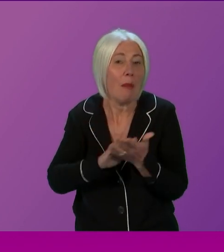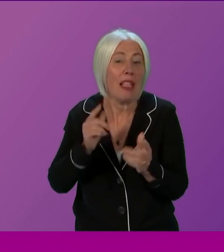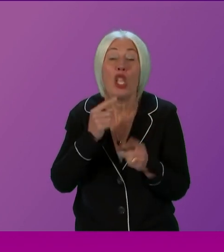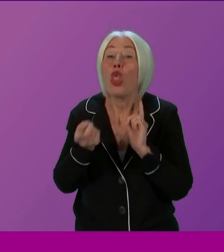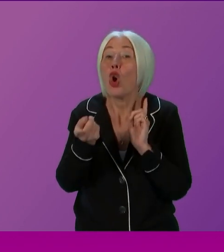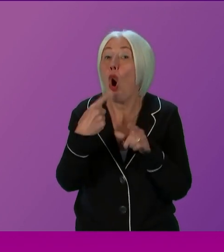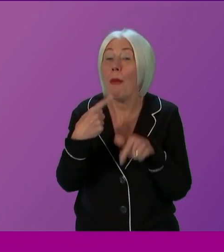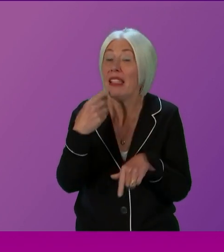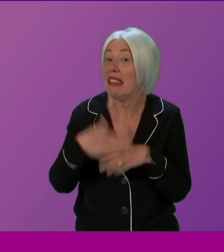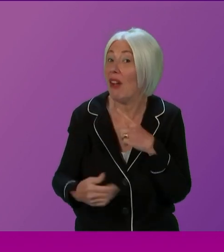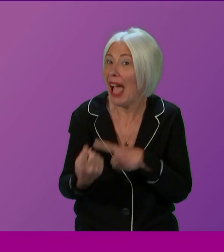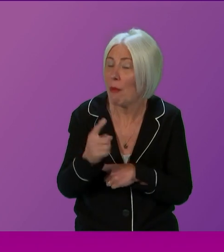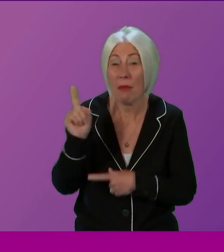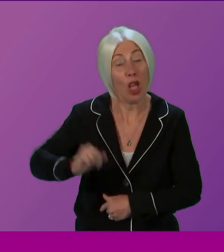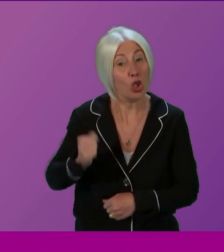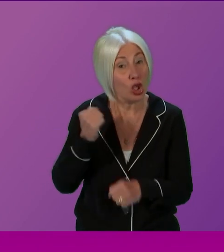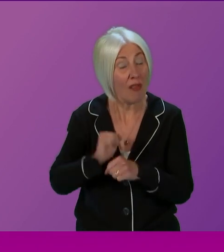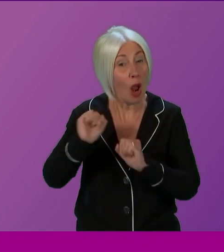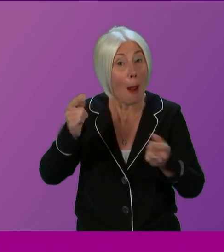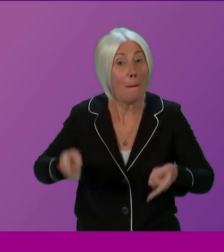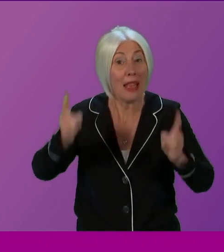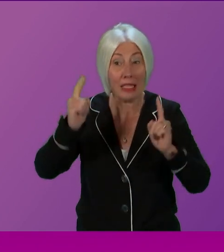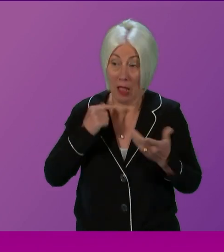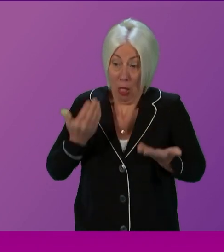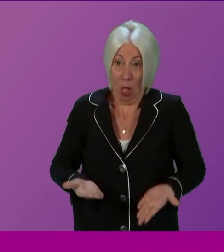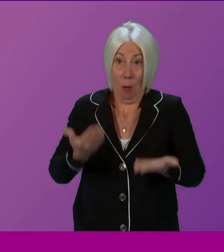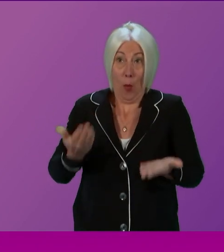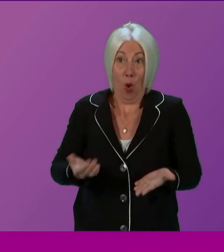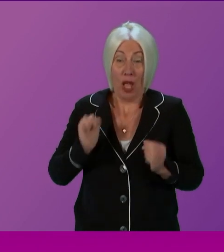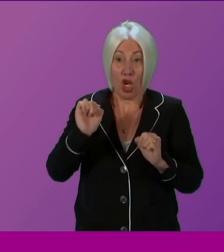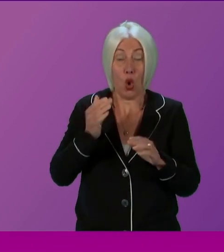was a Scottish Government minister, someone currently serving under Nicola Sturgeon,